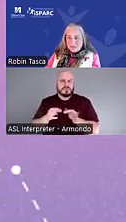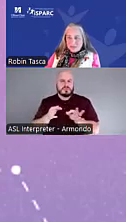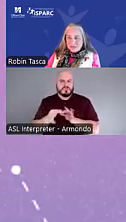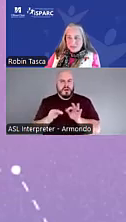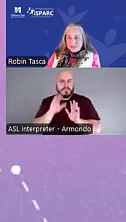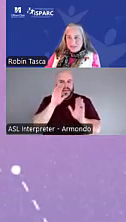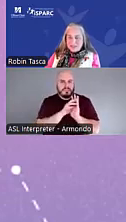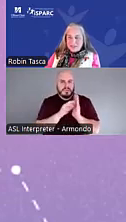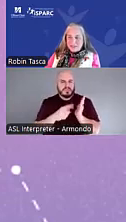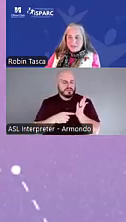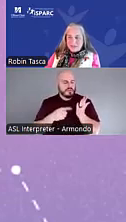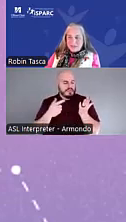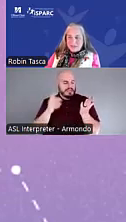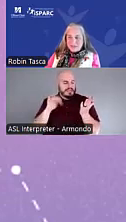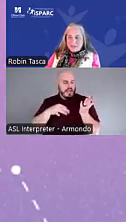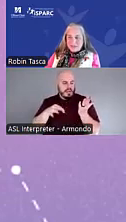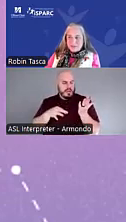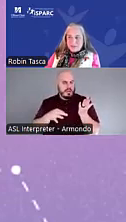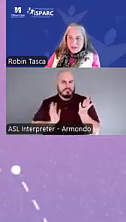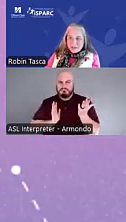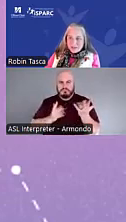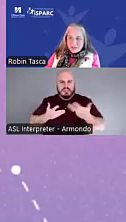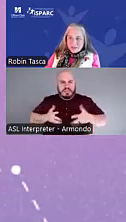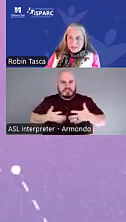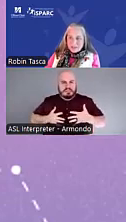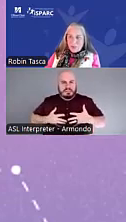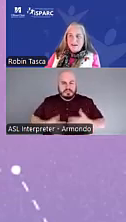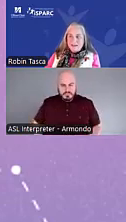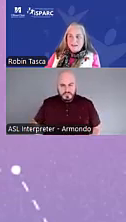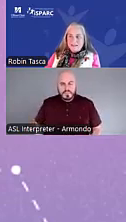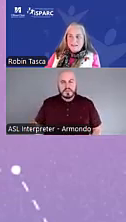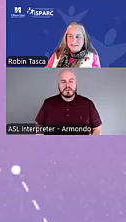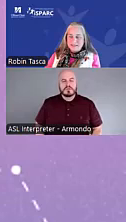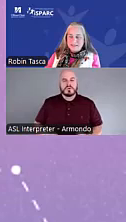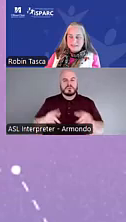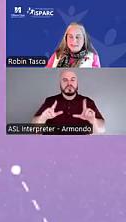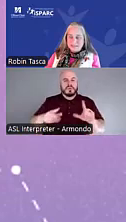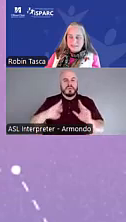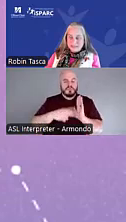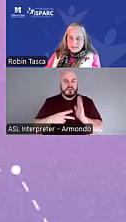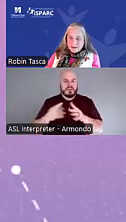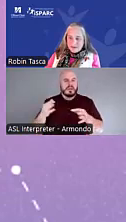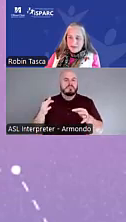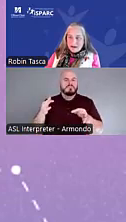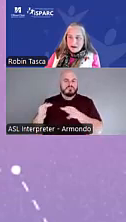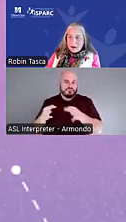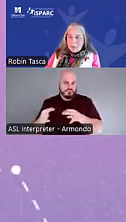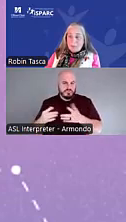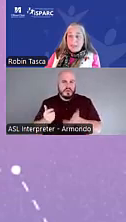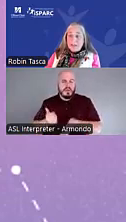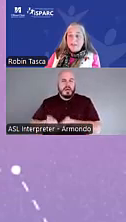utilizing a screen reader can imagine what that is in their mind's eye.